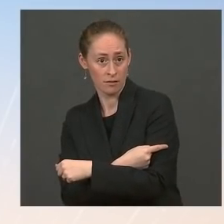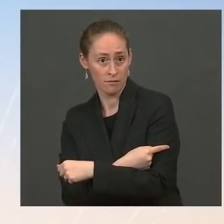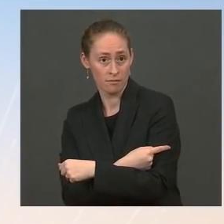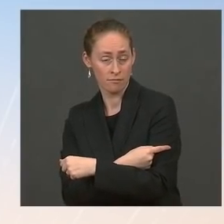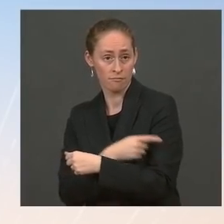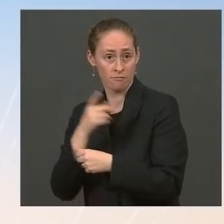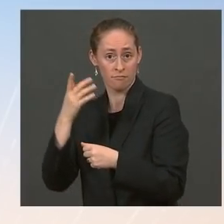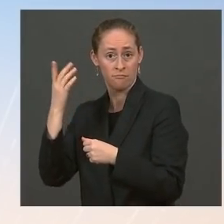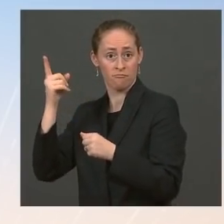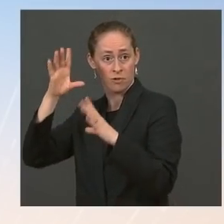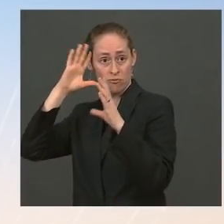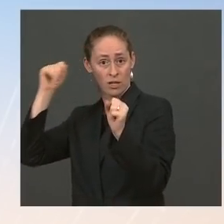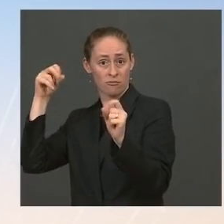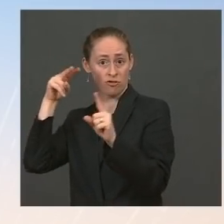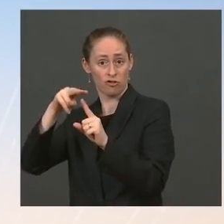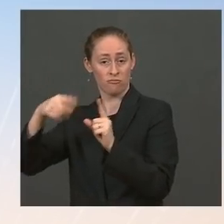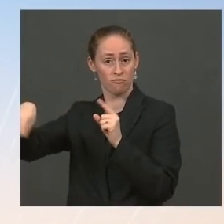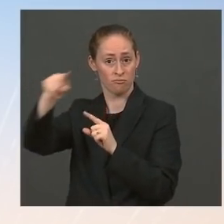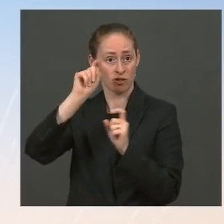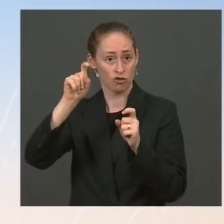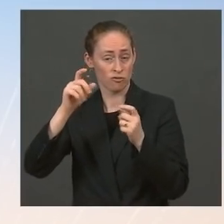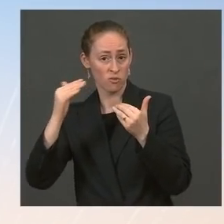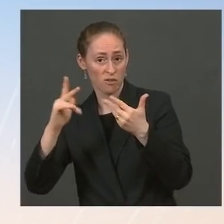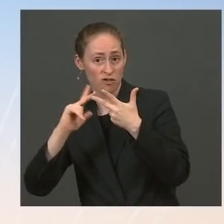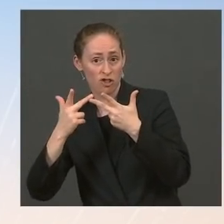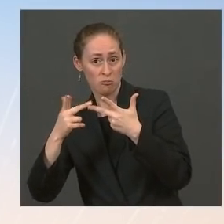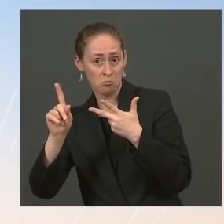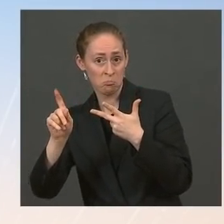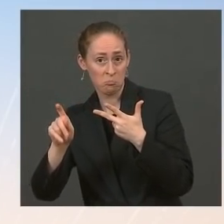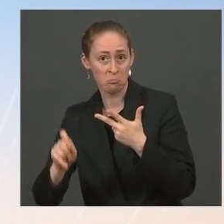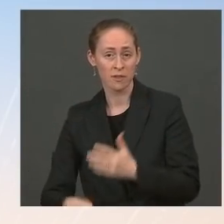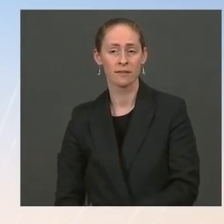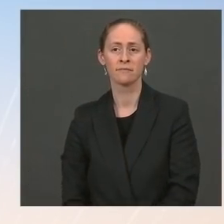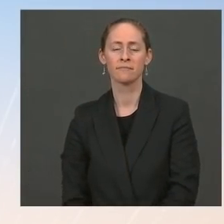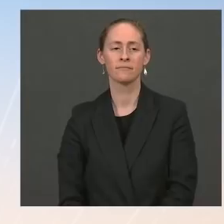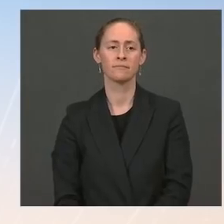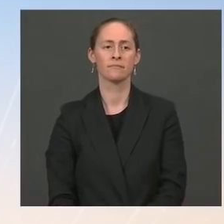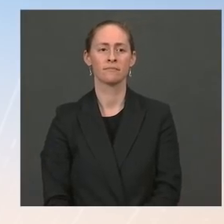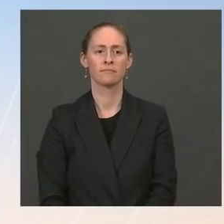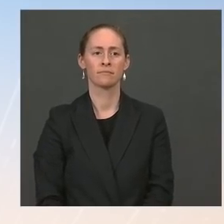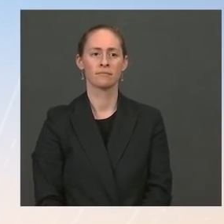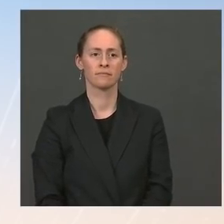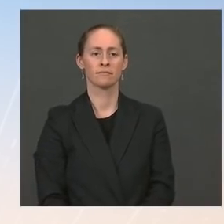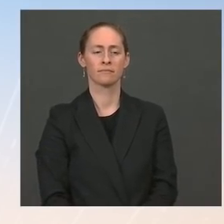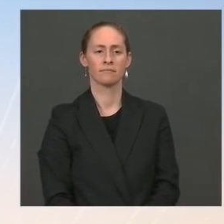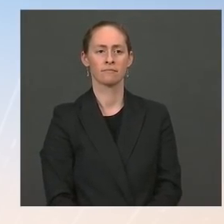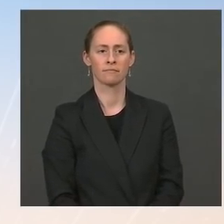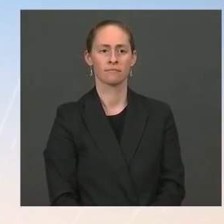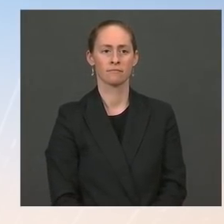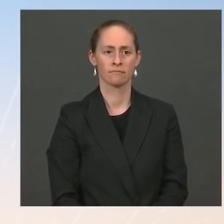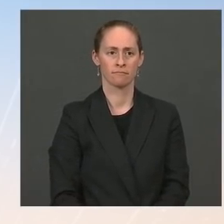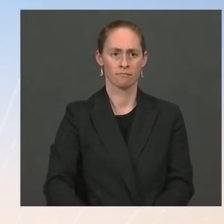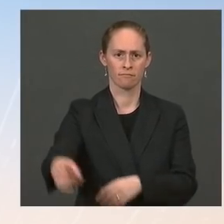And we've said from -- back several months ago, that once the FDA and the CDC approved